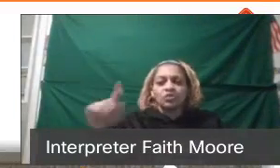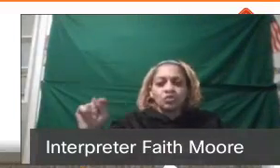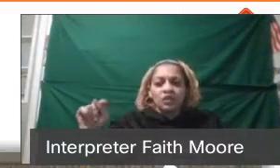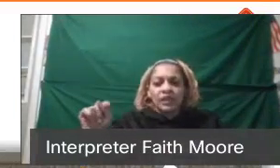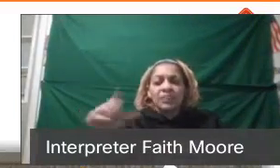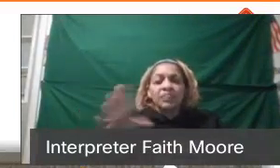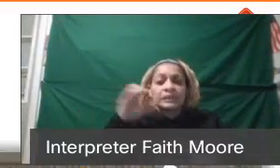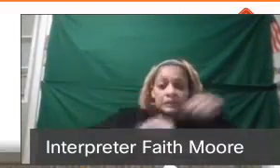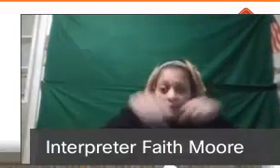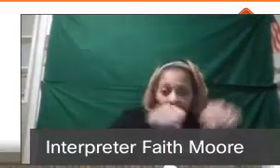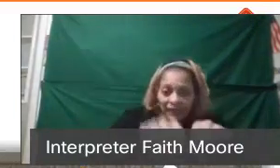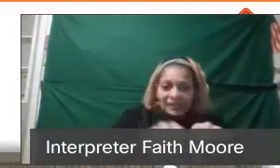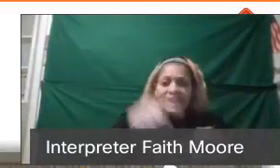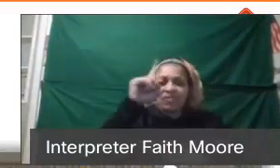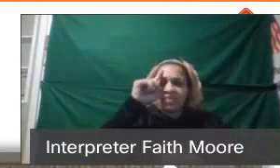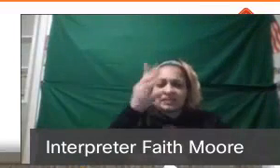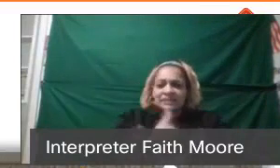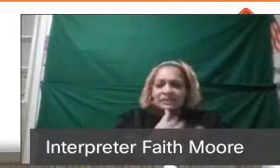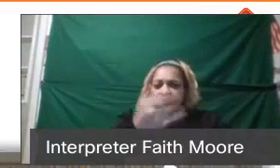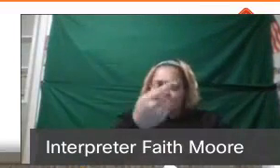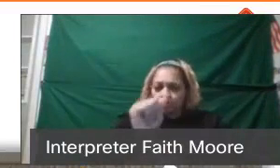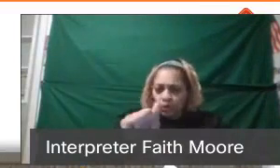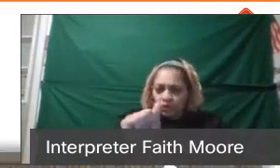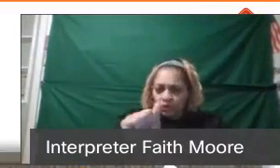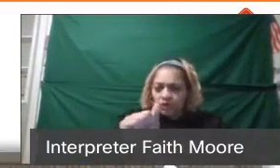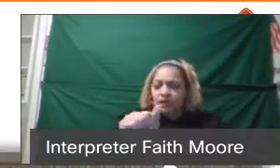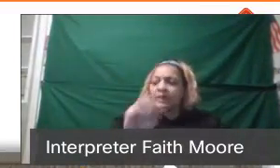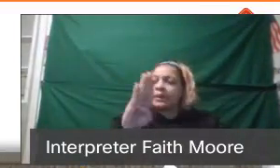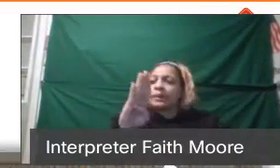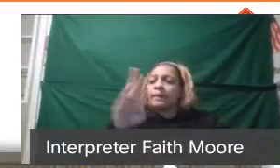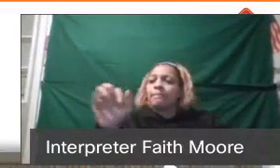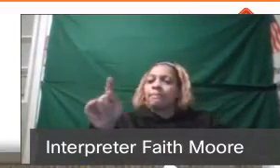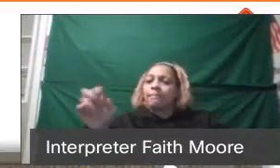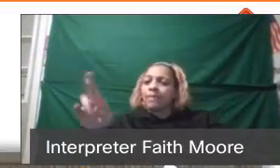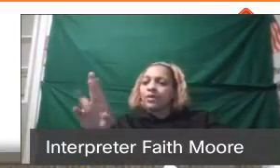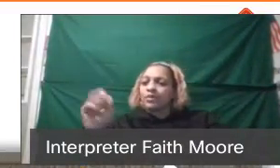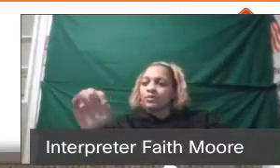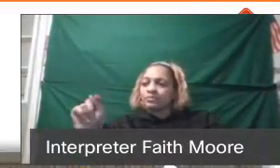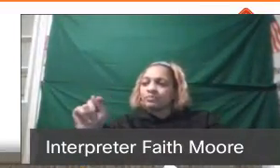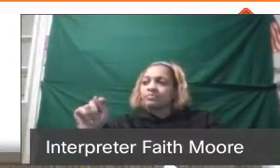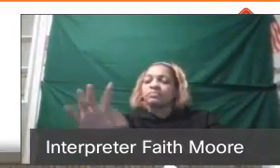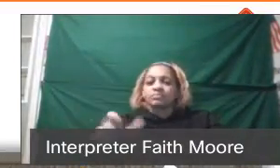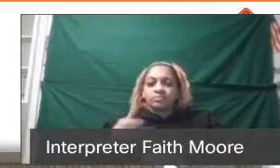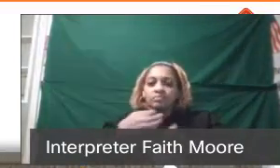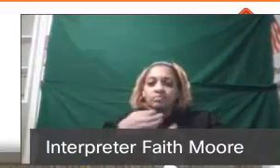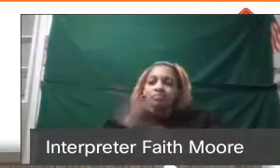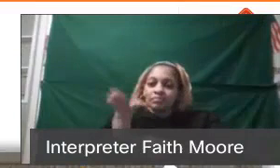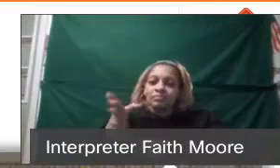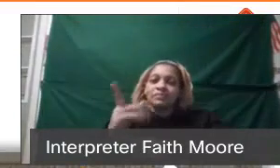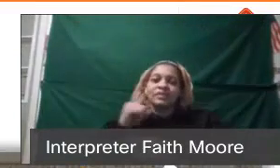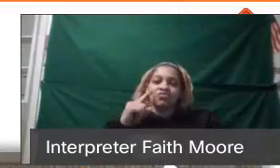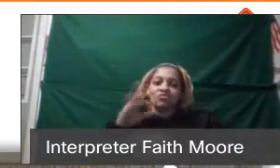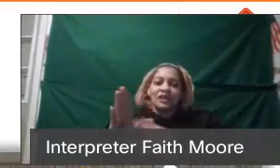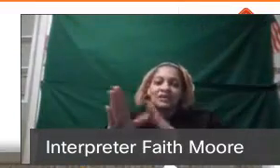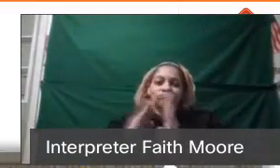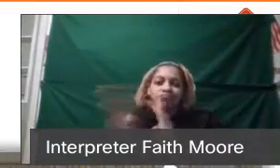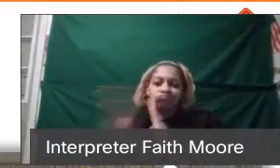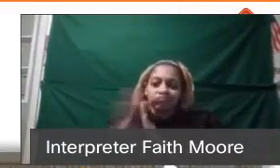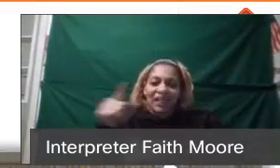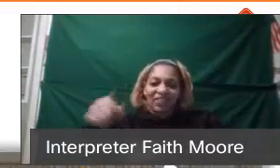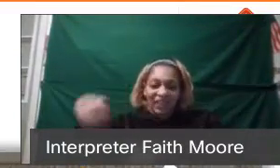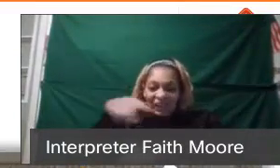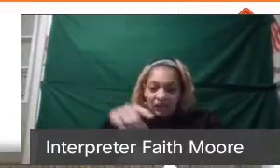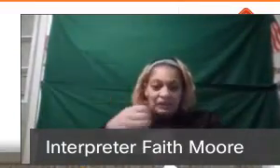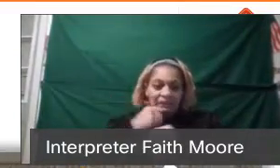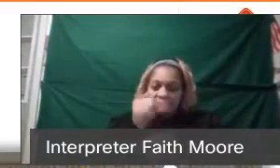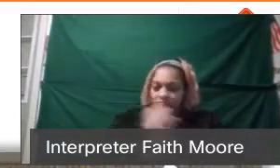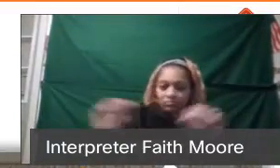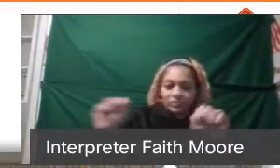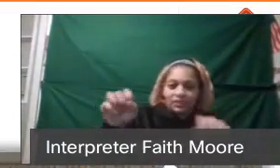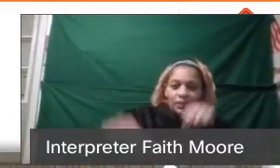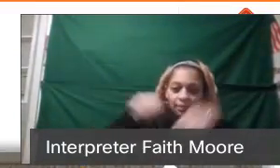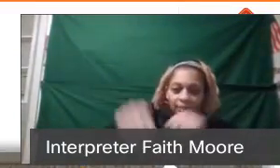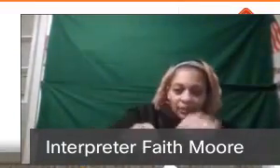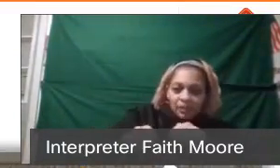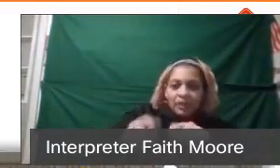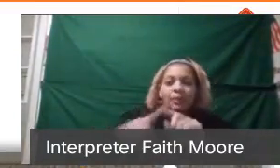I think it can't be extended due to road width and then butternut is a, is a major commuter and commercial route and it's just not a safe, comfortable place to bike. And of course, this becomes more important with the MBT going in there.